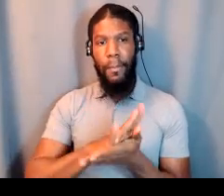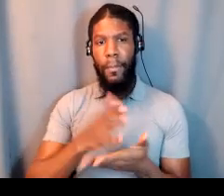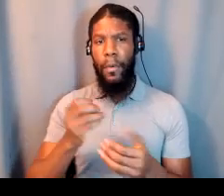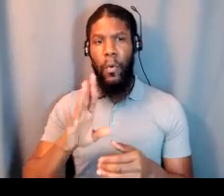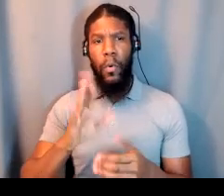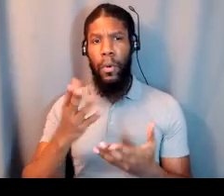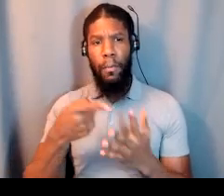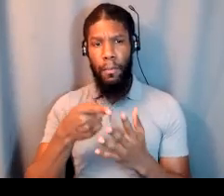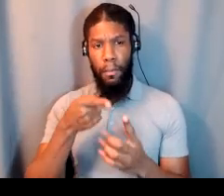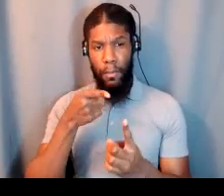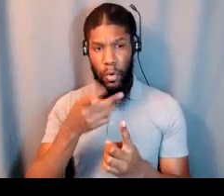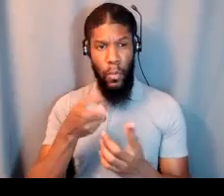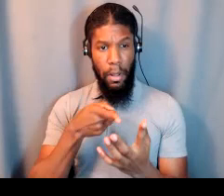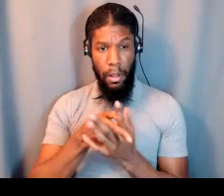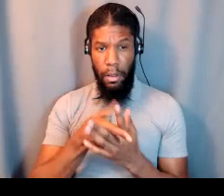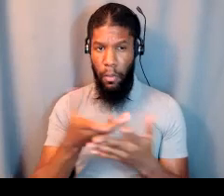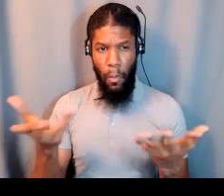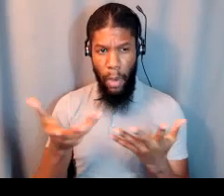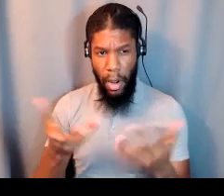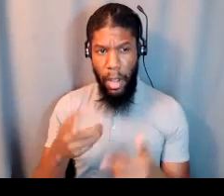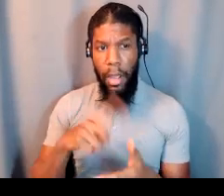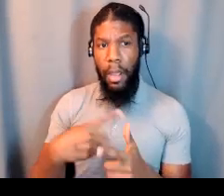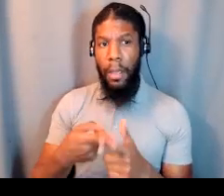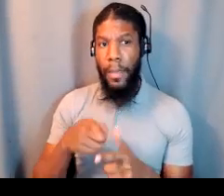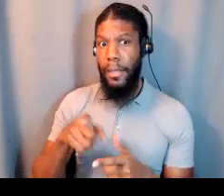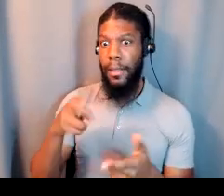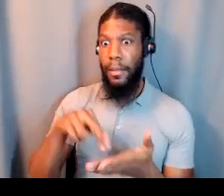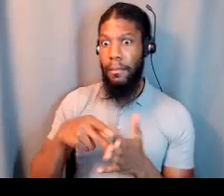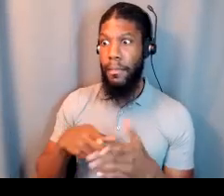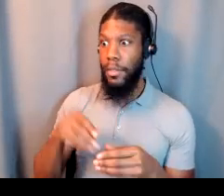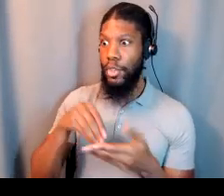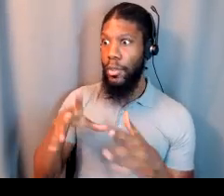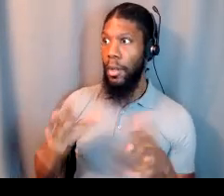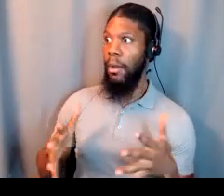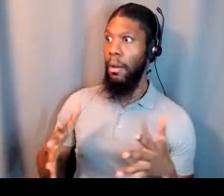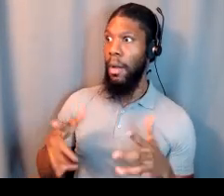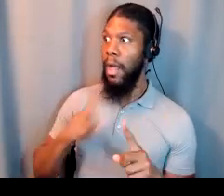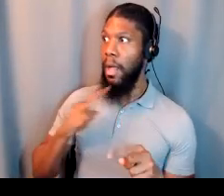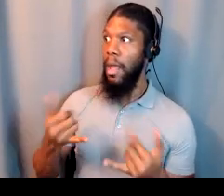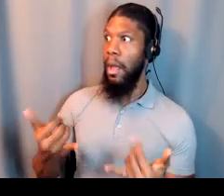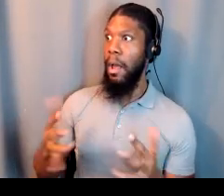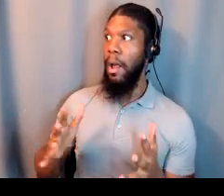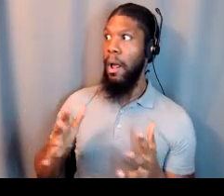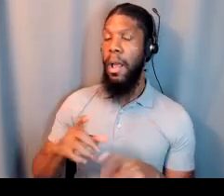the student feels pressured to answer that question then and there. In an asynchronous session, though, the student can actively choose